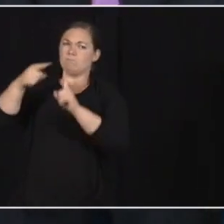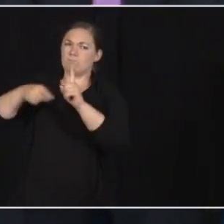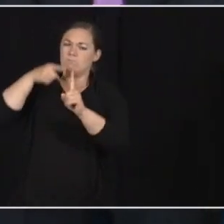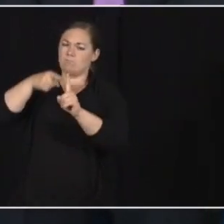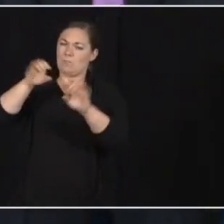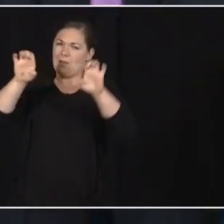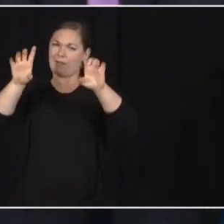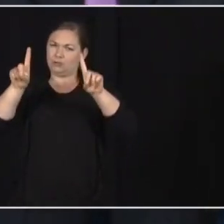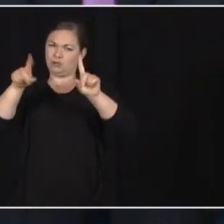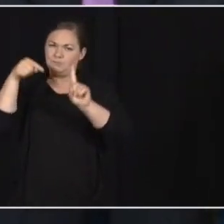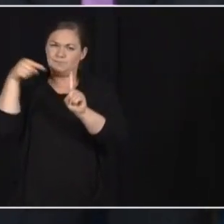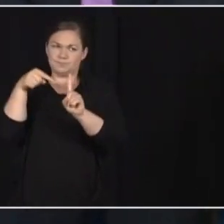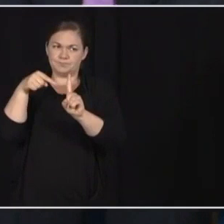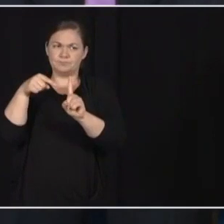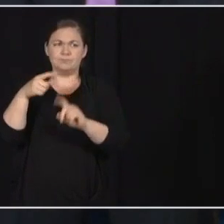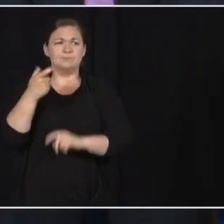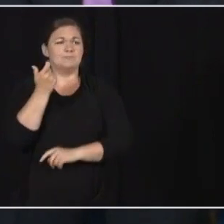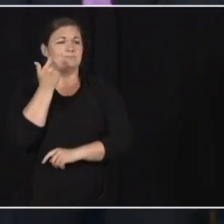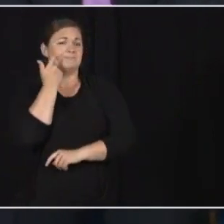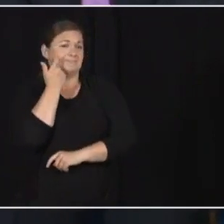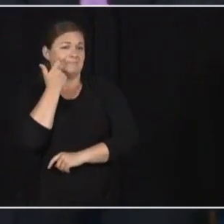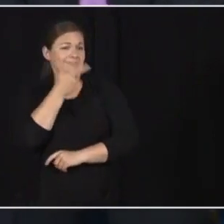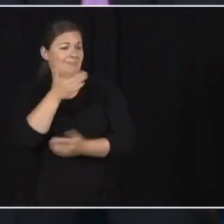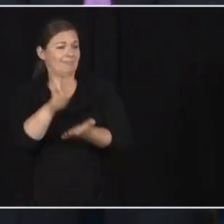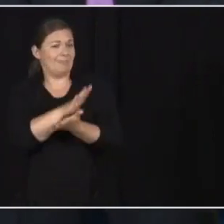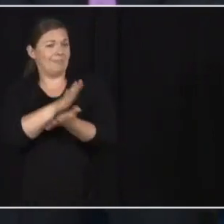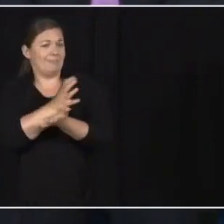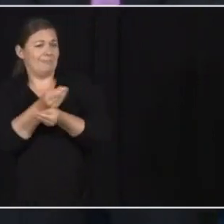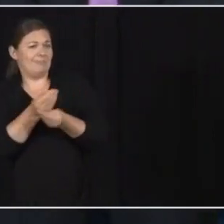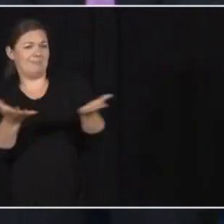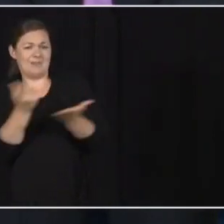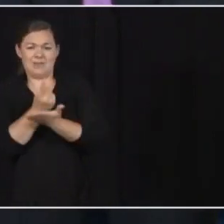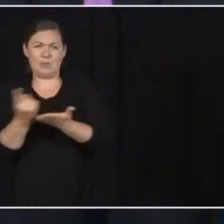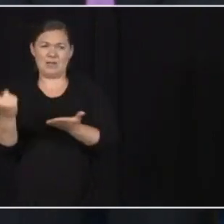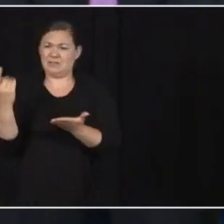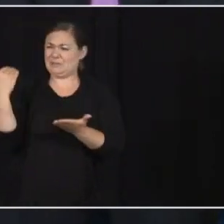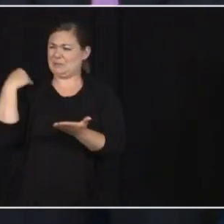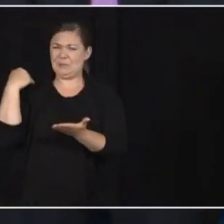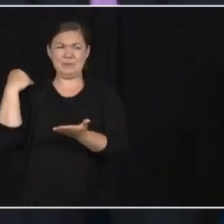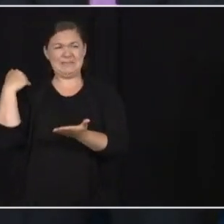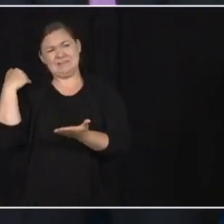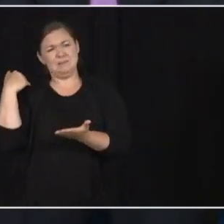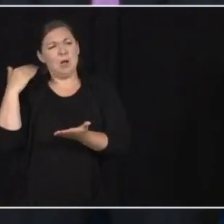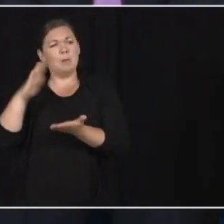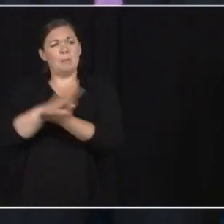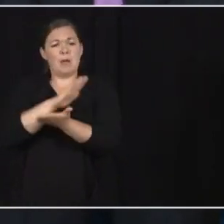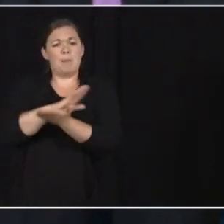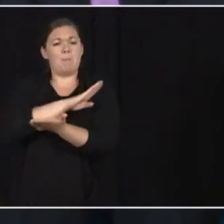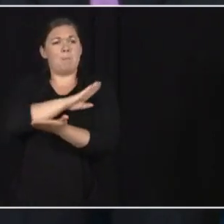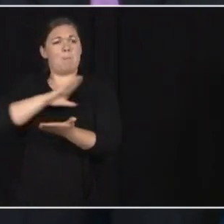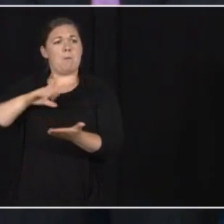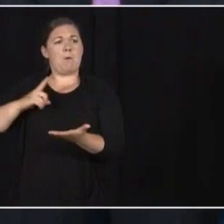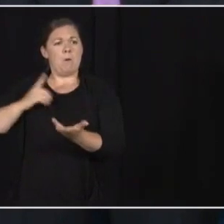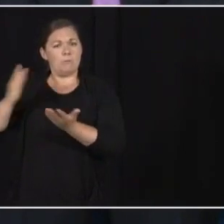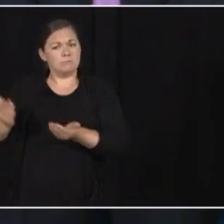On education I wanted to follow-up after the memo that was set a little bit earlier this week recommending that they prepare